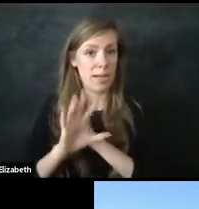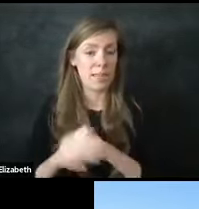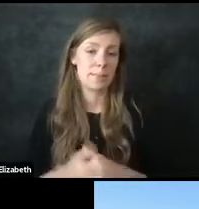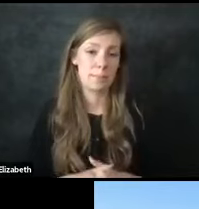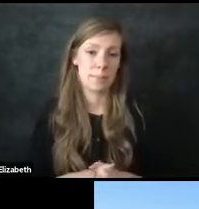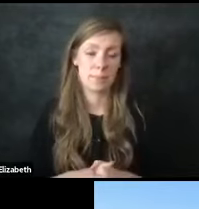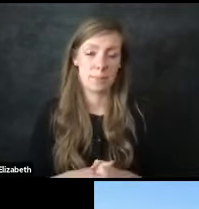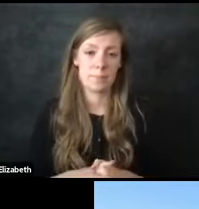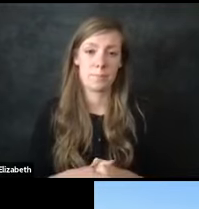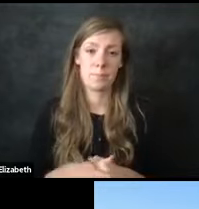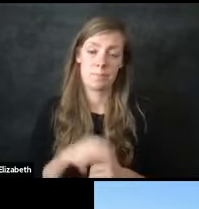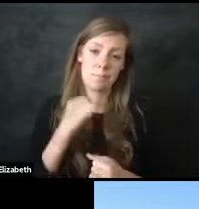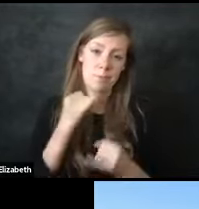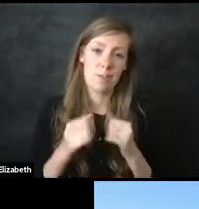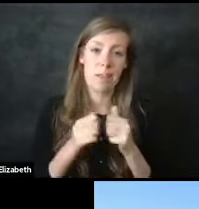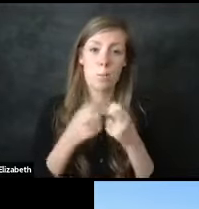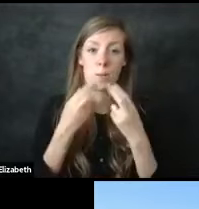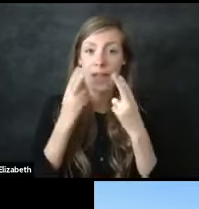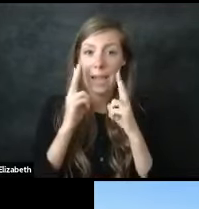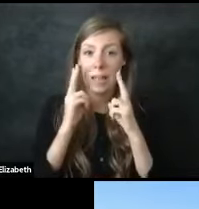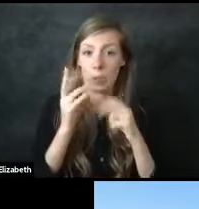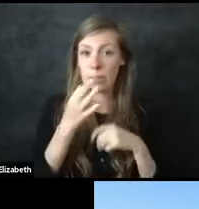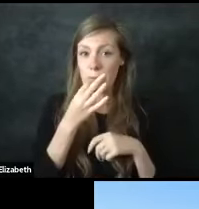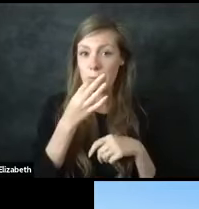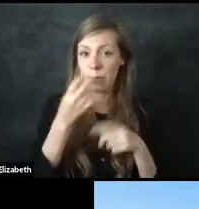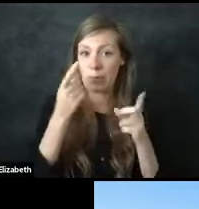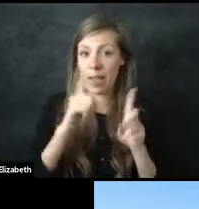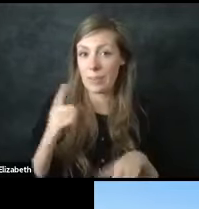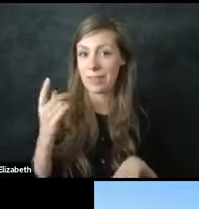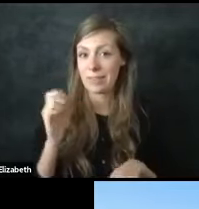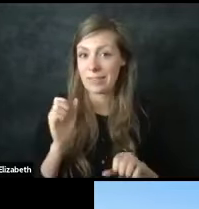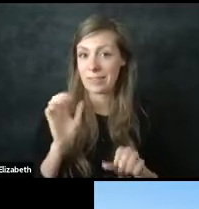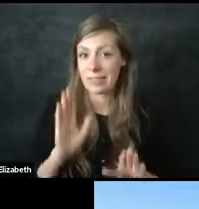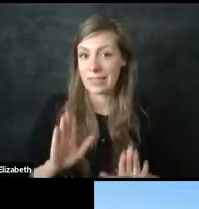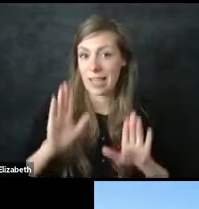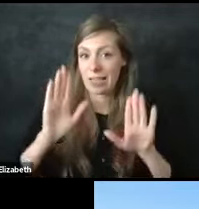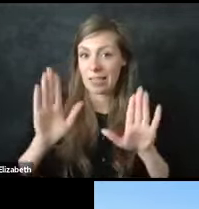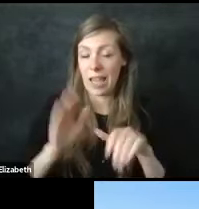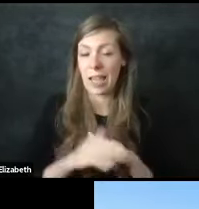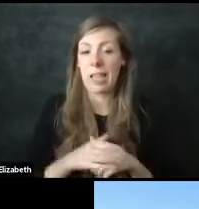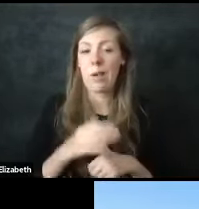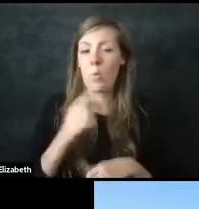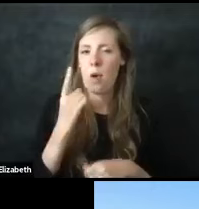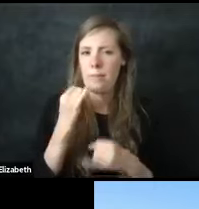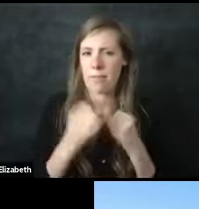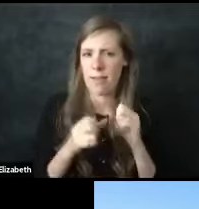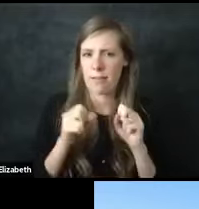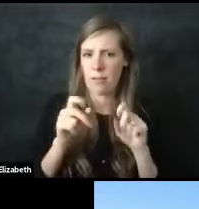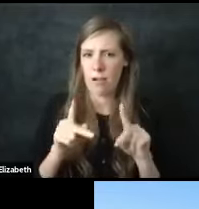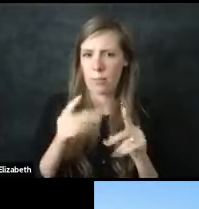Finally, with Halloween coming up on Sunday, I want to take one last opportunity to remind everyone to enjoy the